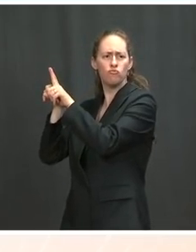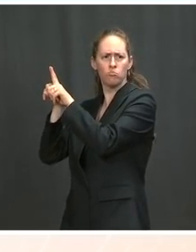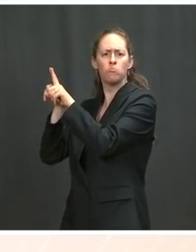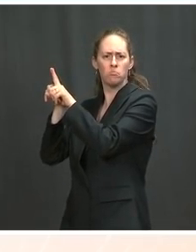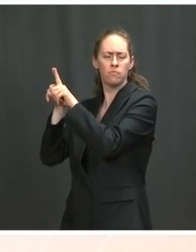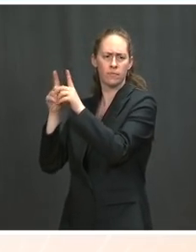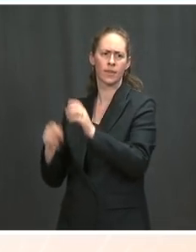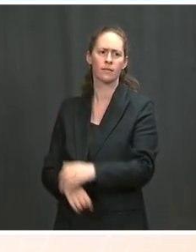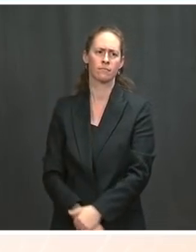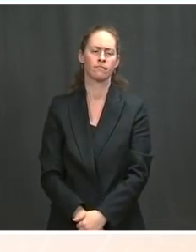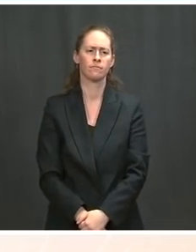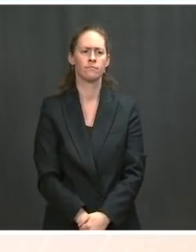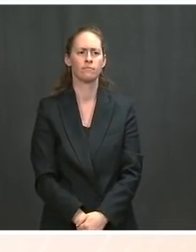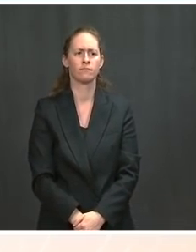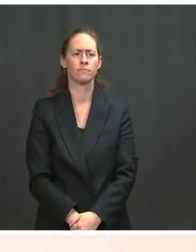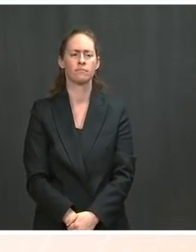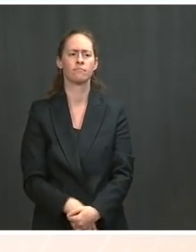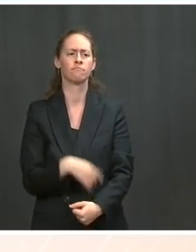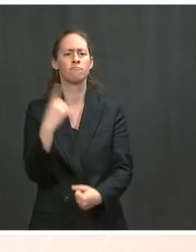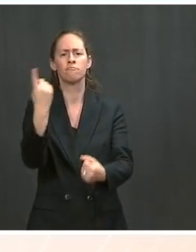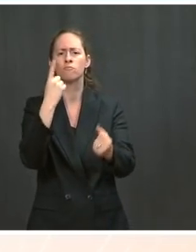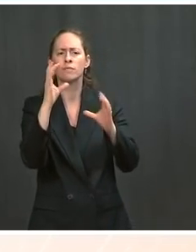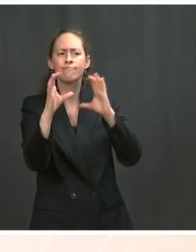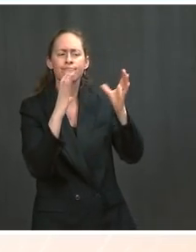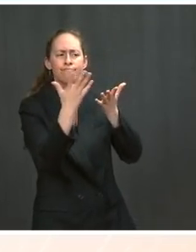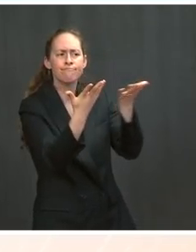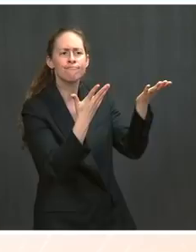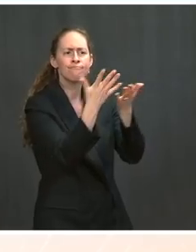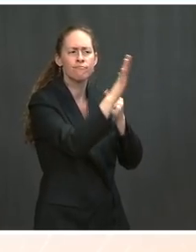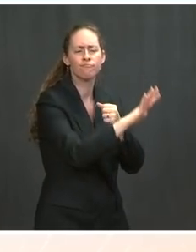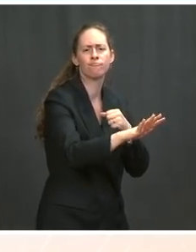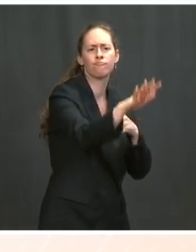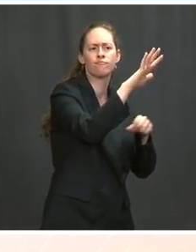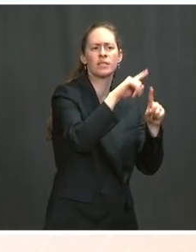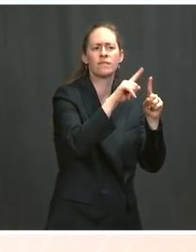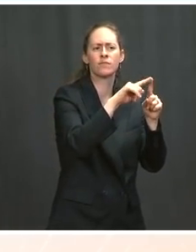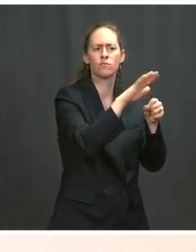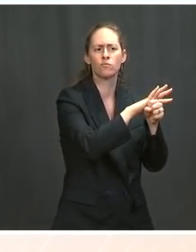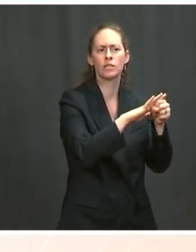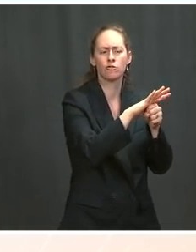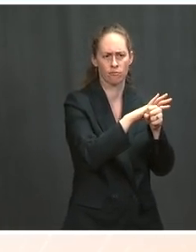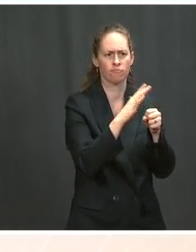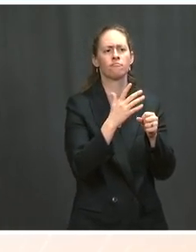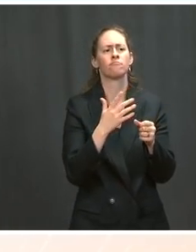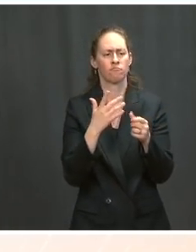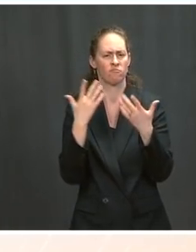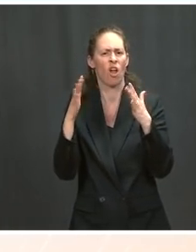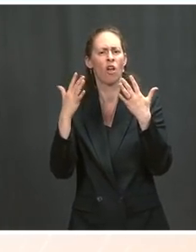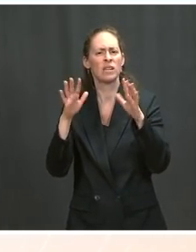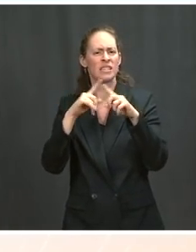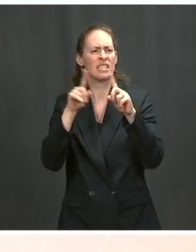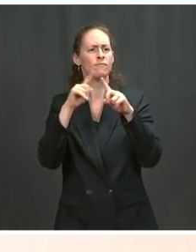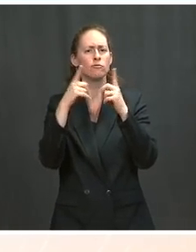with all parties in the region. And we have also had dozens of calls with a range of leaders in the region, as I've conveyed. The Press: You've been -- you've been talking to the Egyptians.